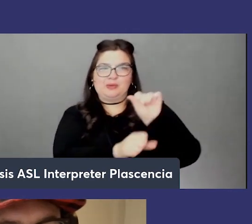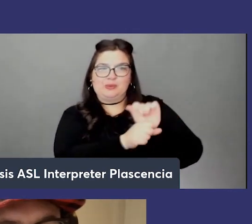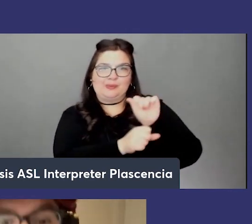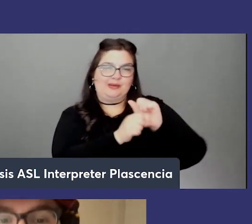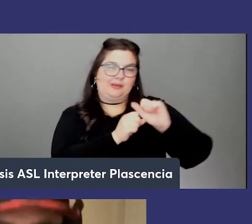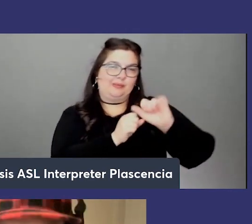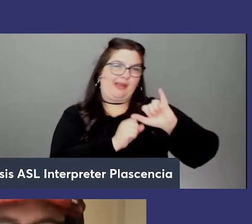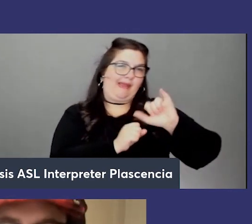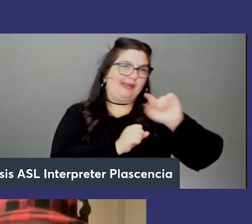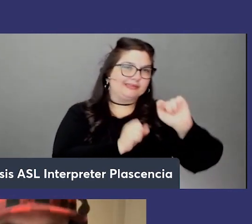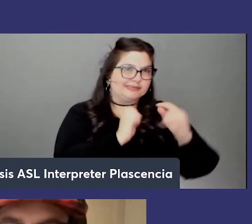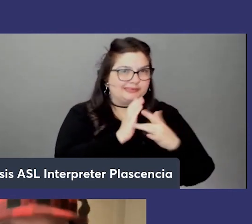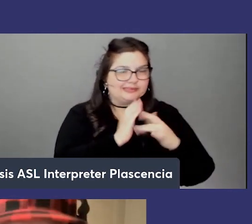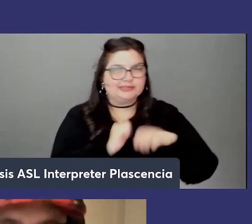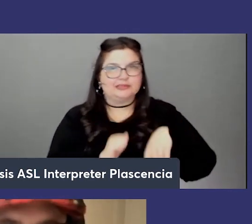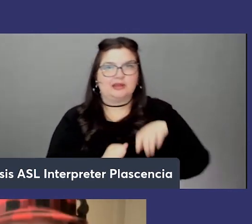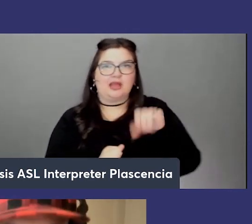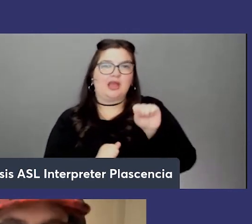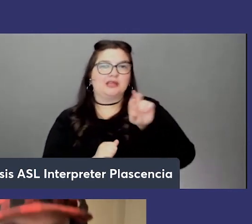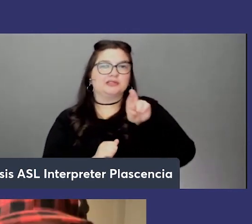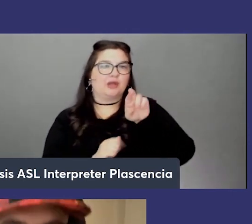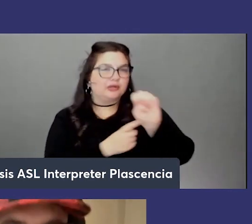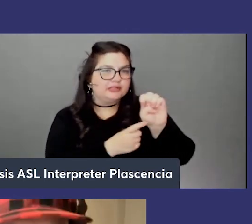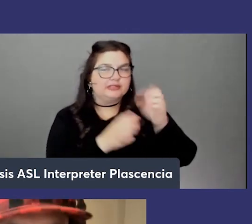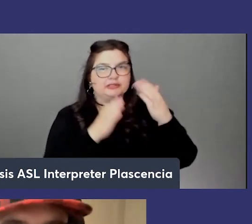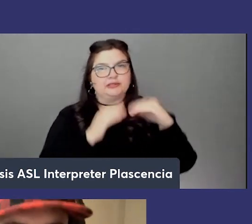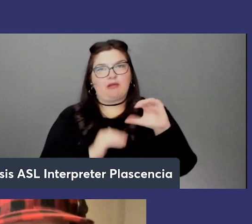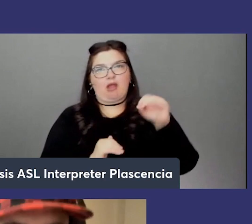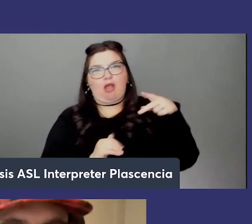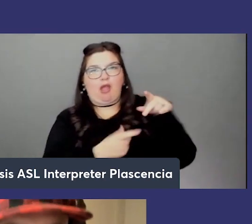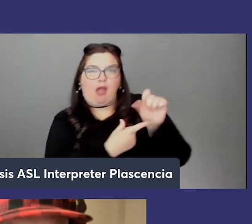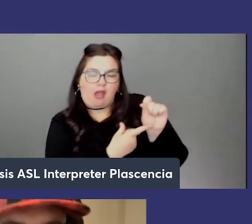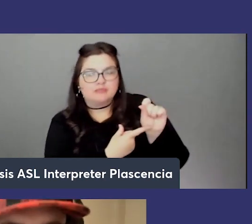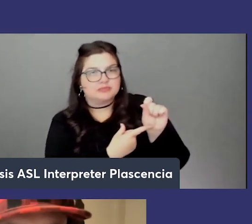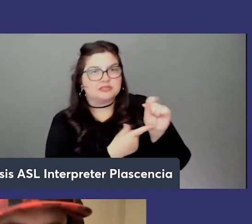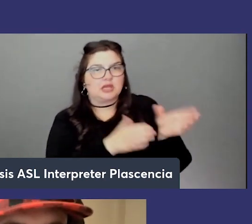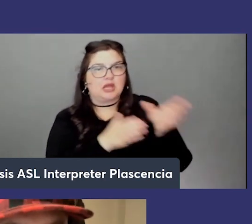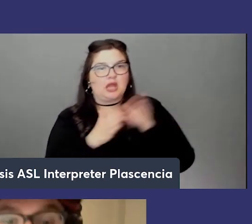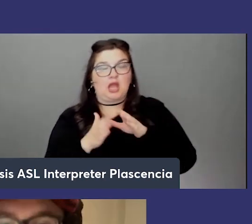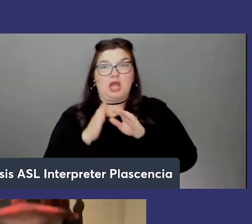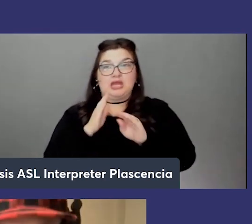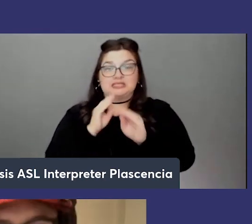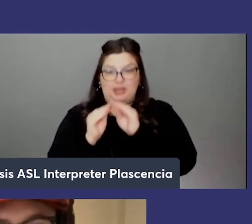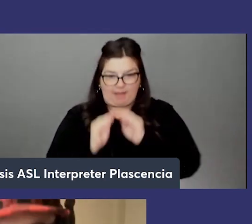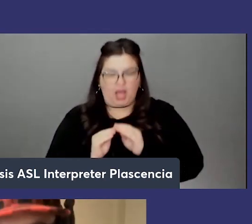or SREs, Ops, and debugging was dev. That was fine,